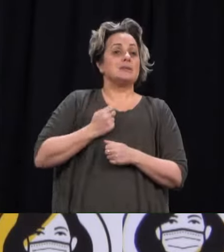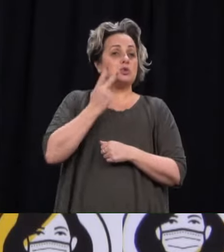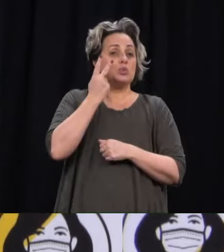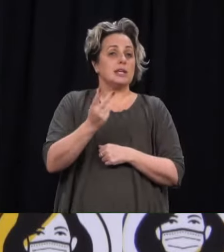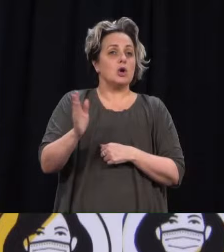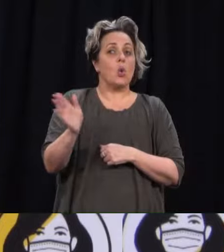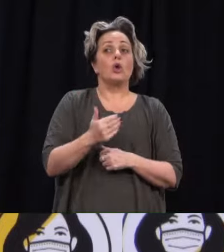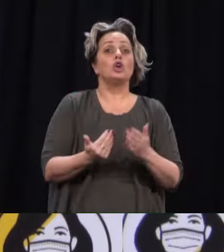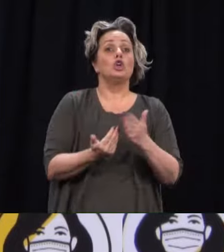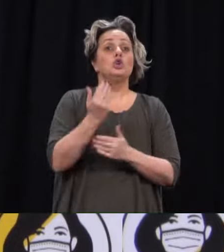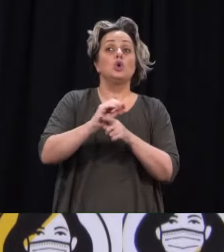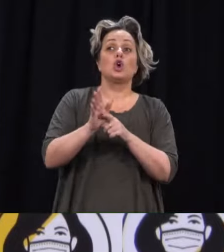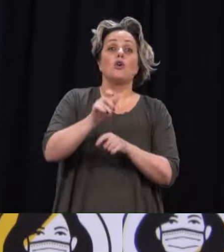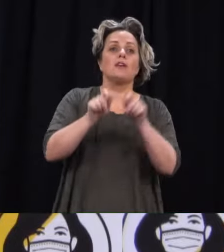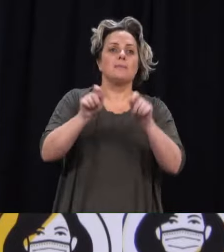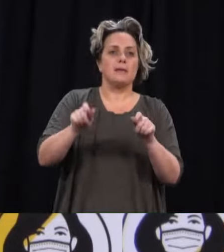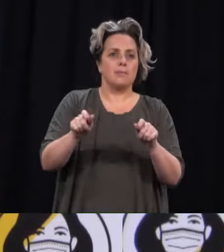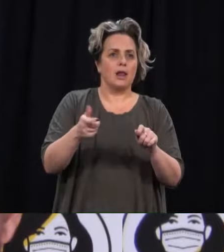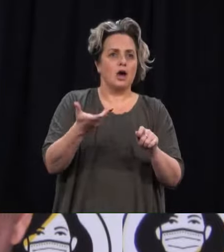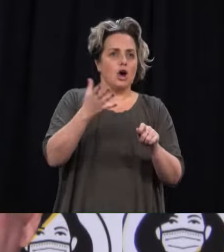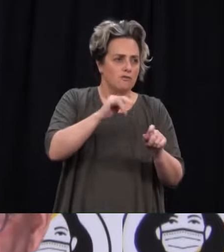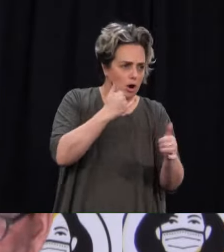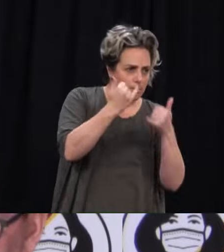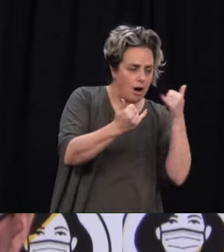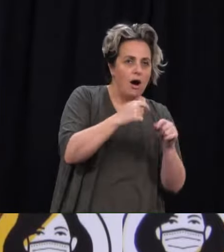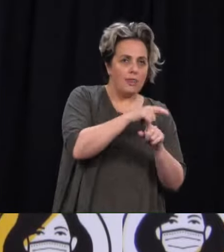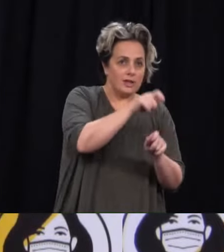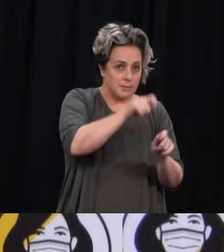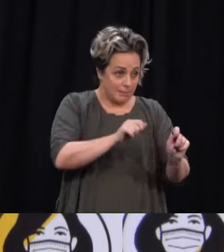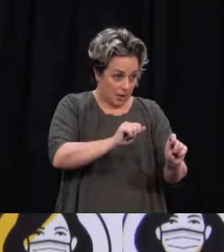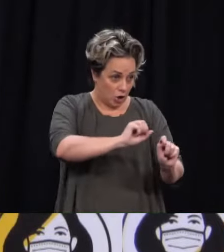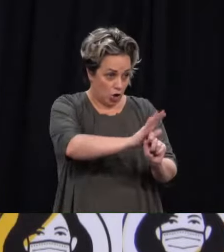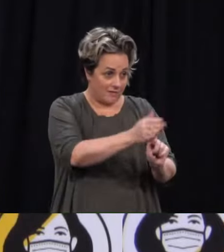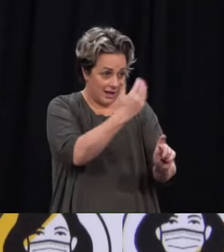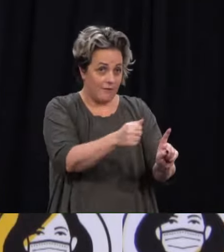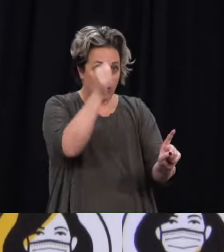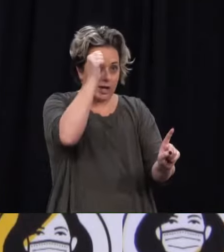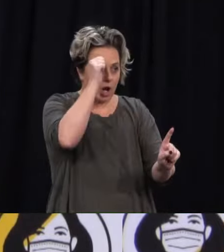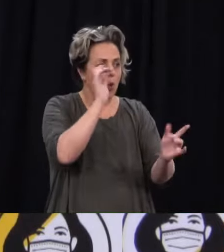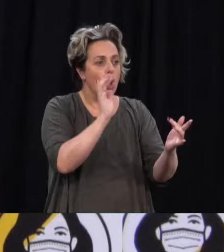before we went into lockdown.